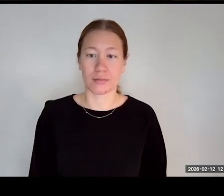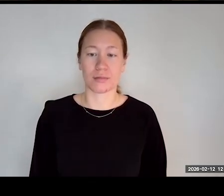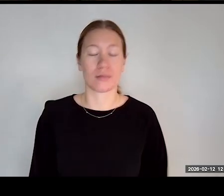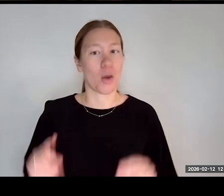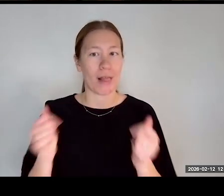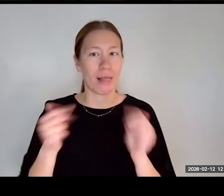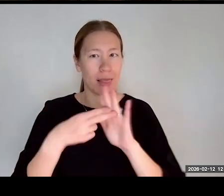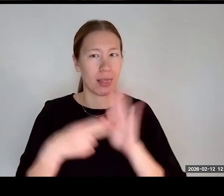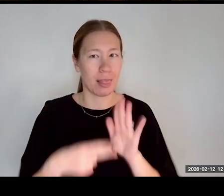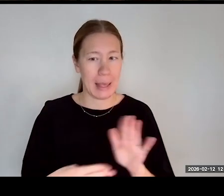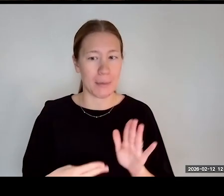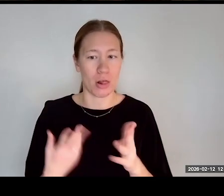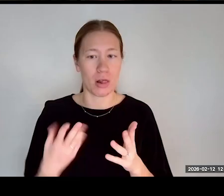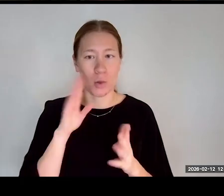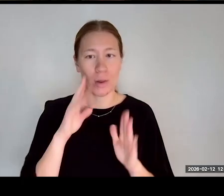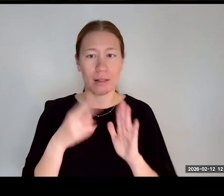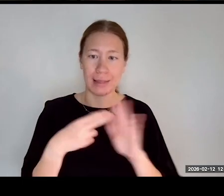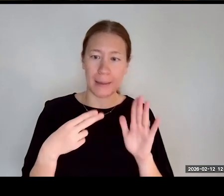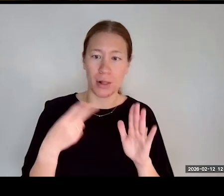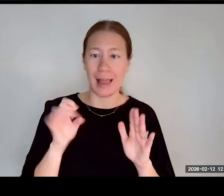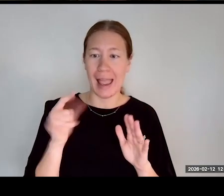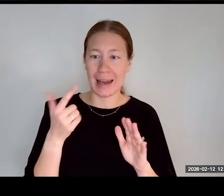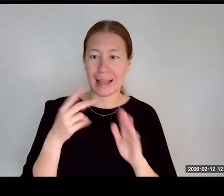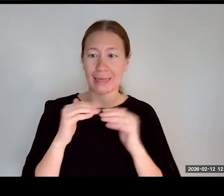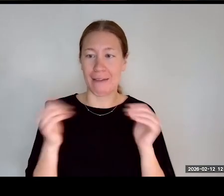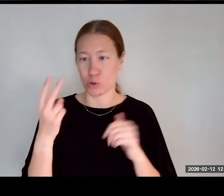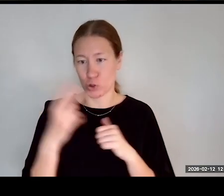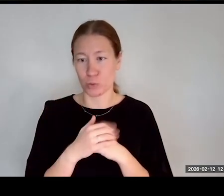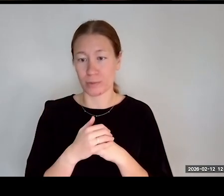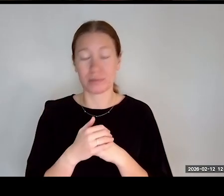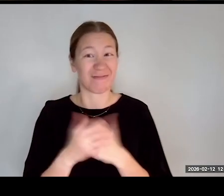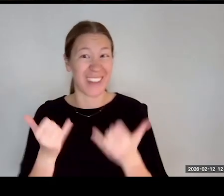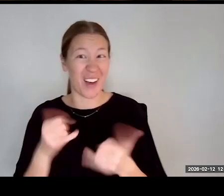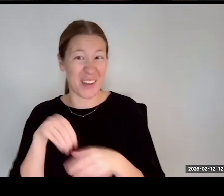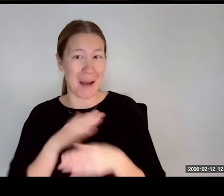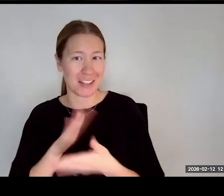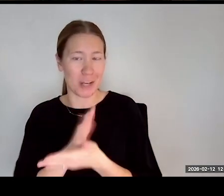I'm gonna label these as heading level two. And in my document I have three heading level twos.